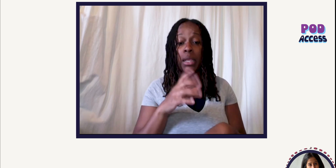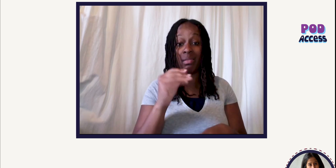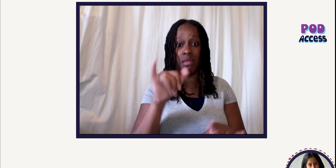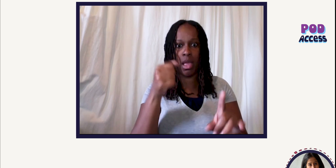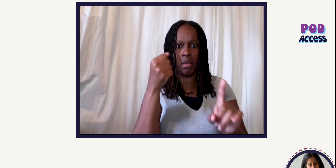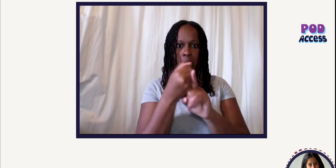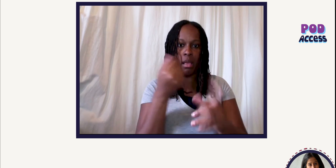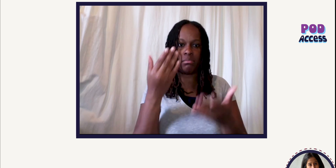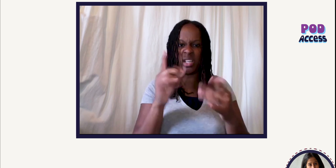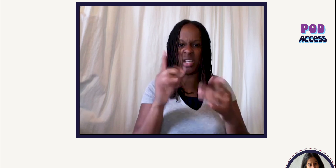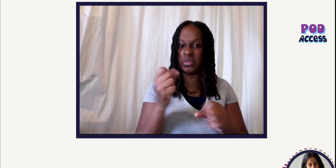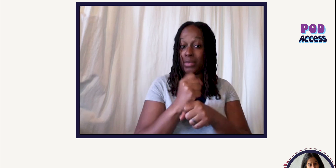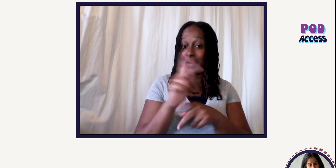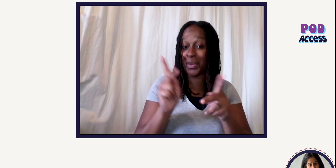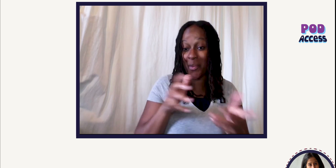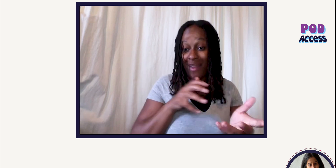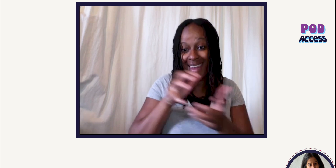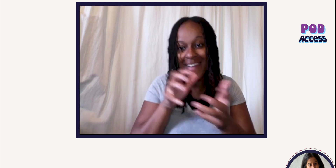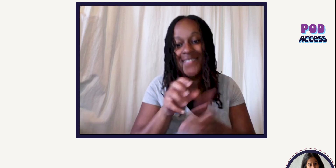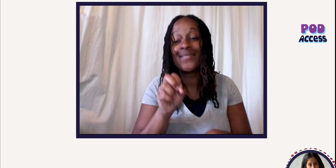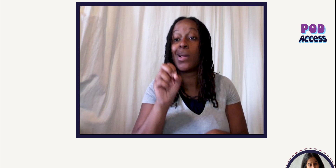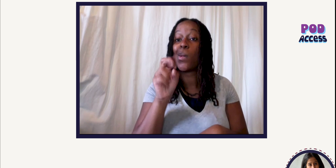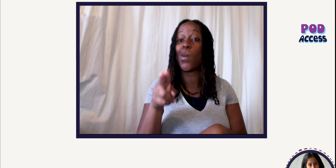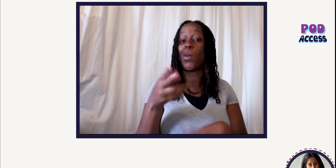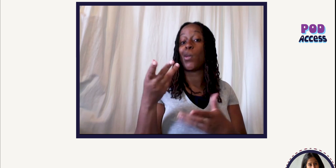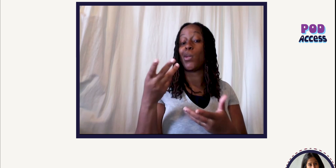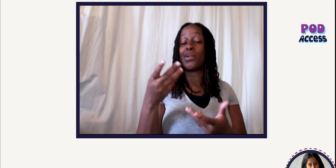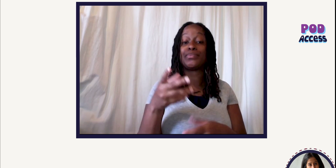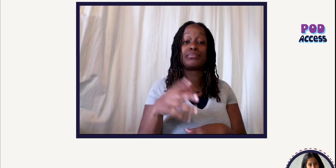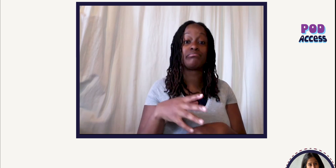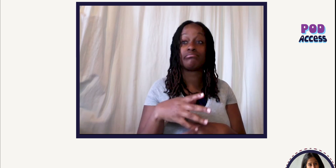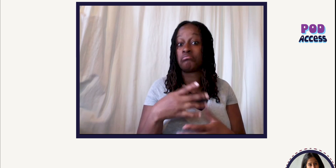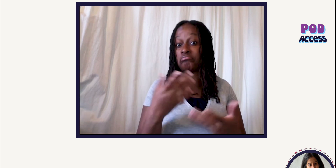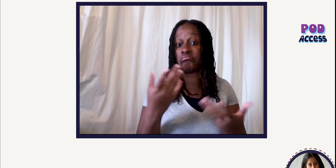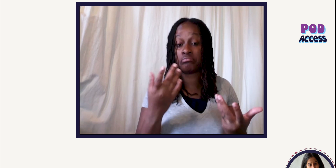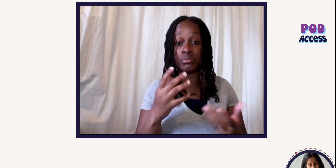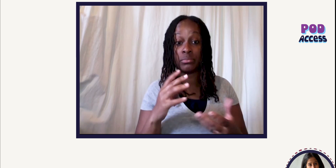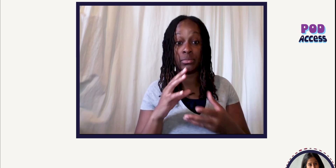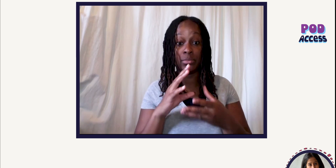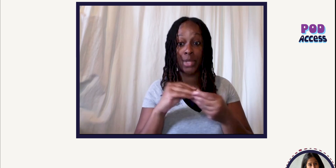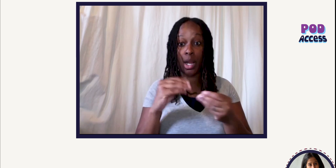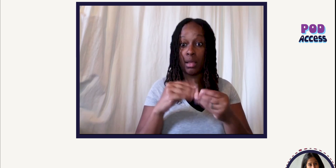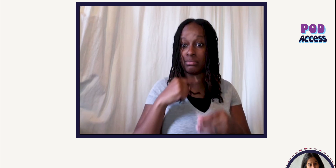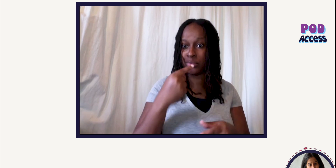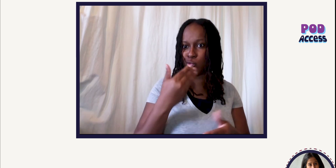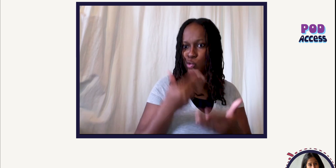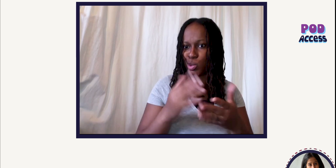And that impact might just be making people laugh or telling a good story, but it is curated and designed to meet its